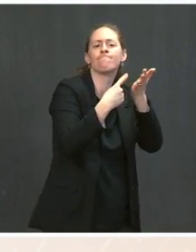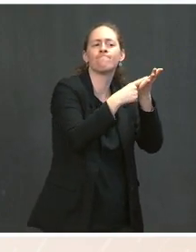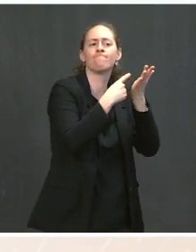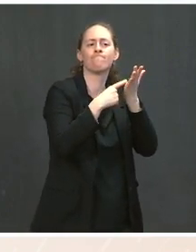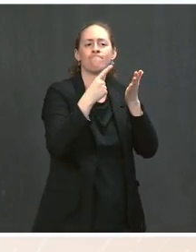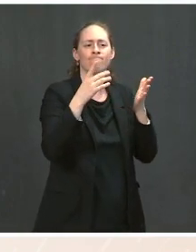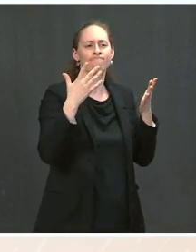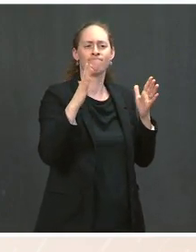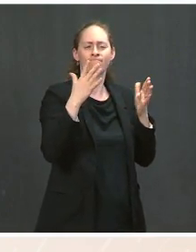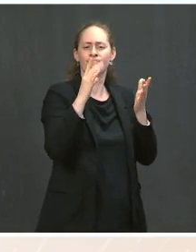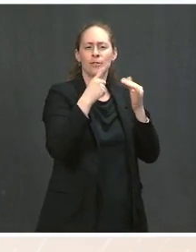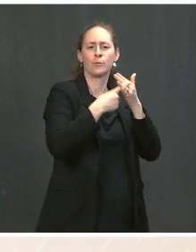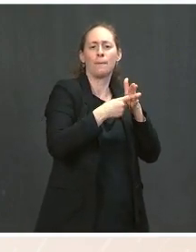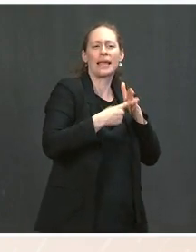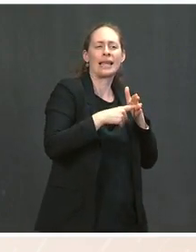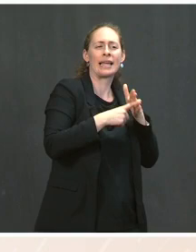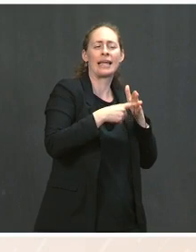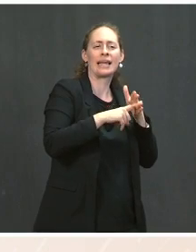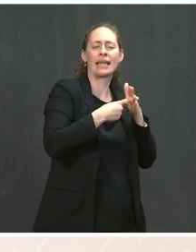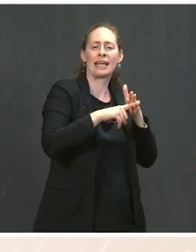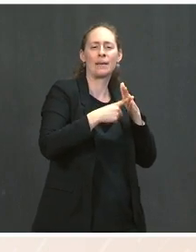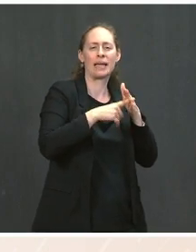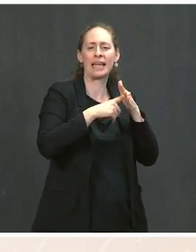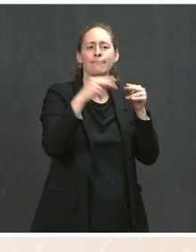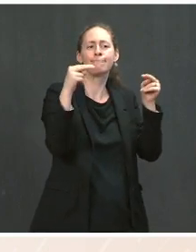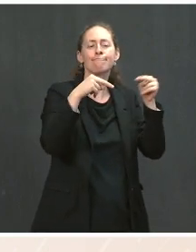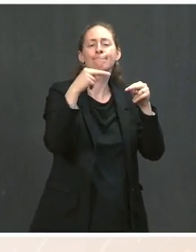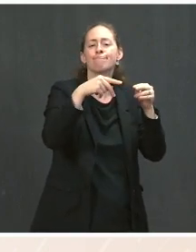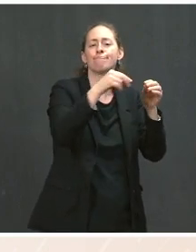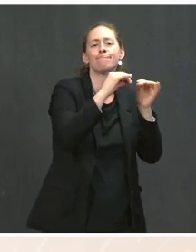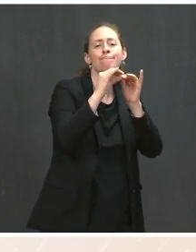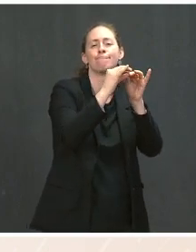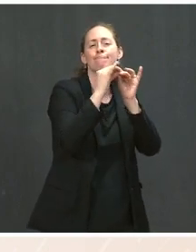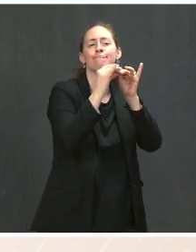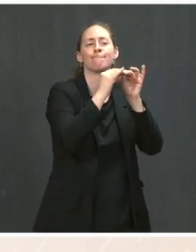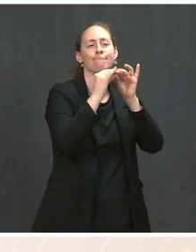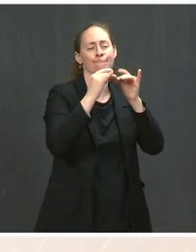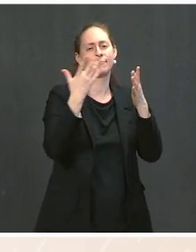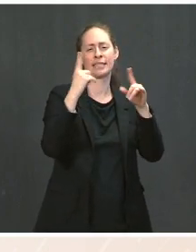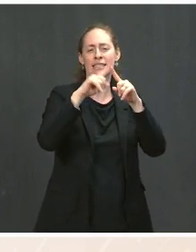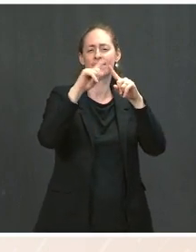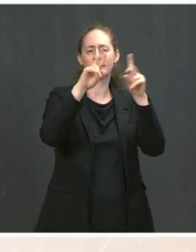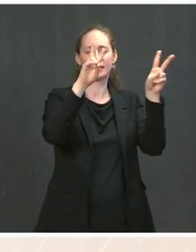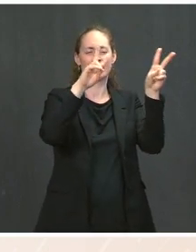have a range of viewpoints. They are going to look at a number of issues. The size of the Court is one of the issues,